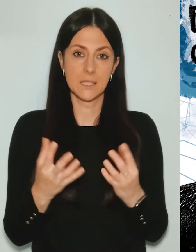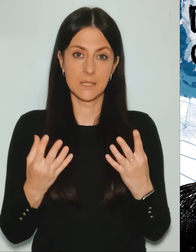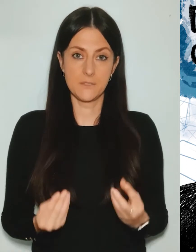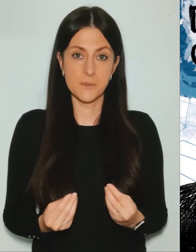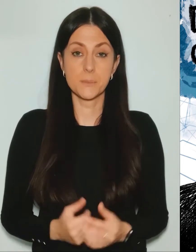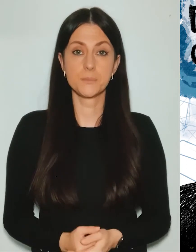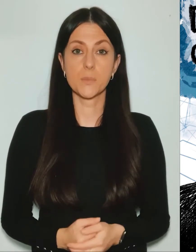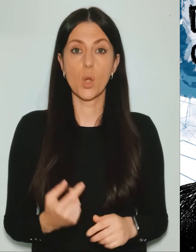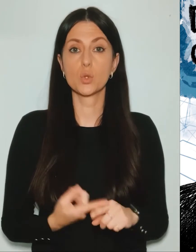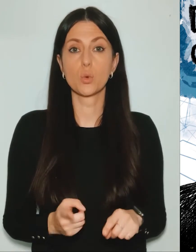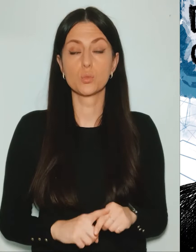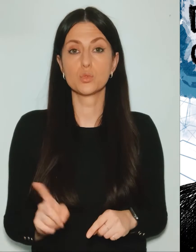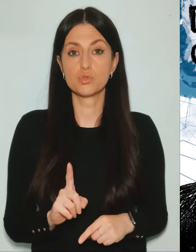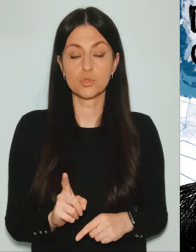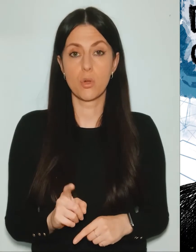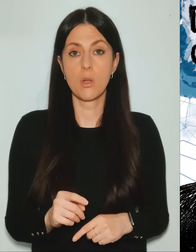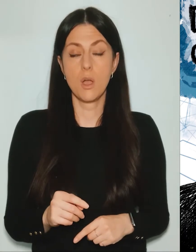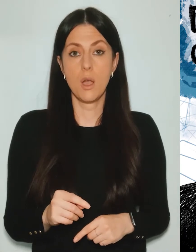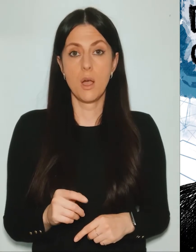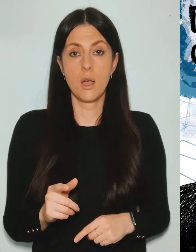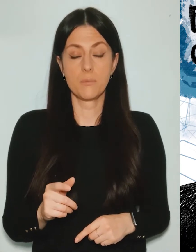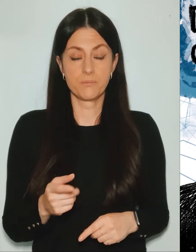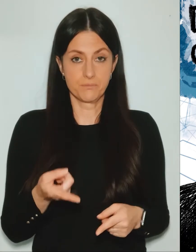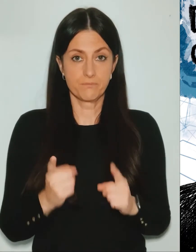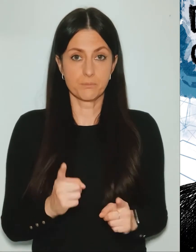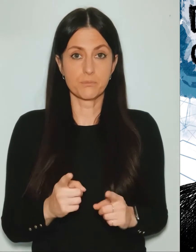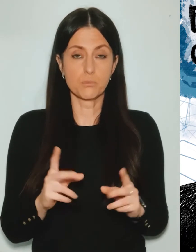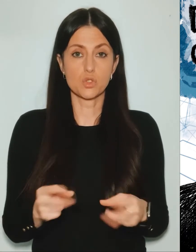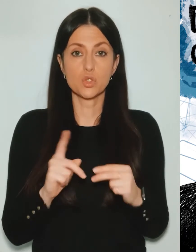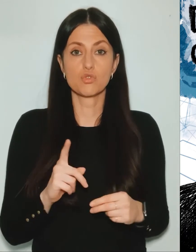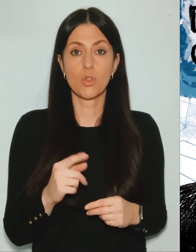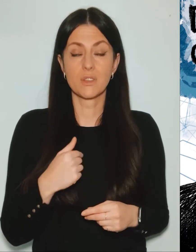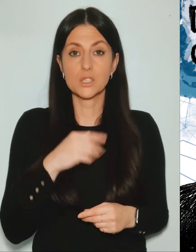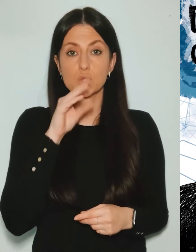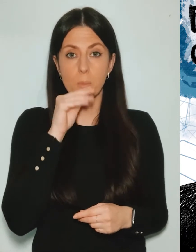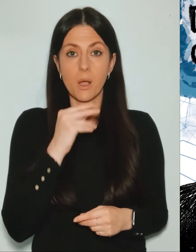We were actually very lucky to be with dogs and still be picked up by passing cars twice.